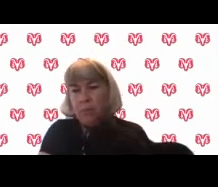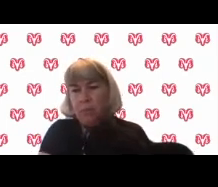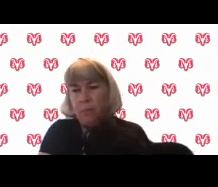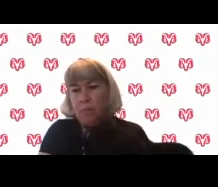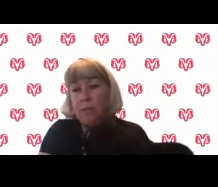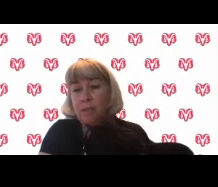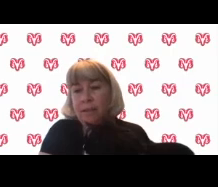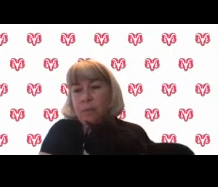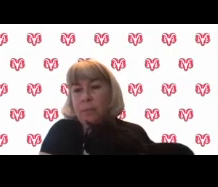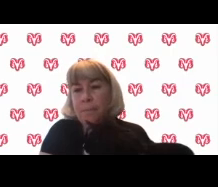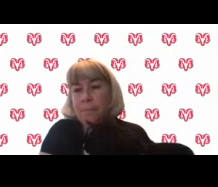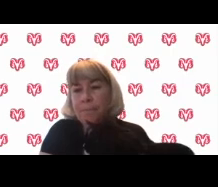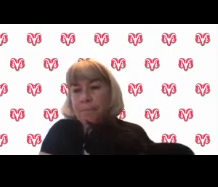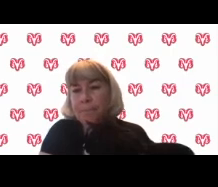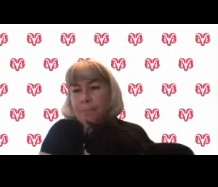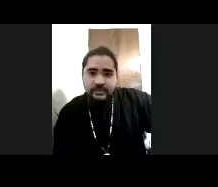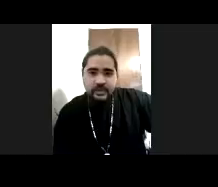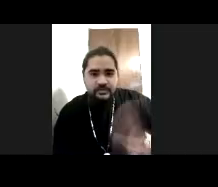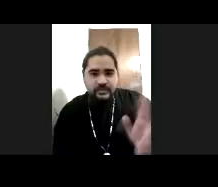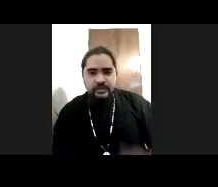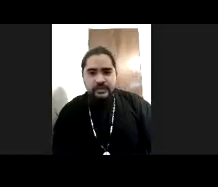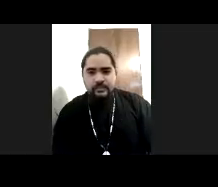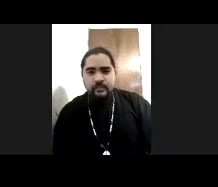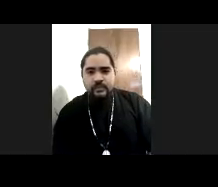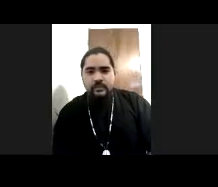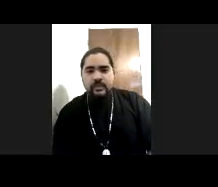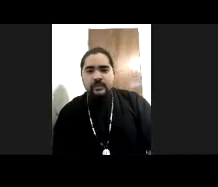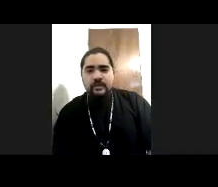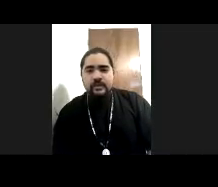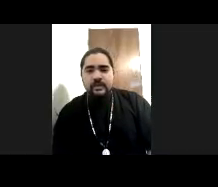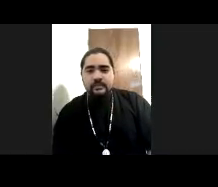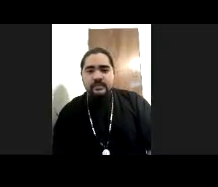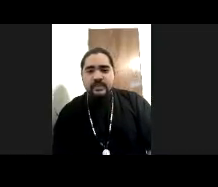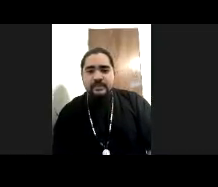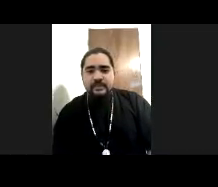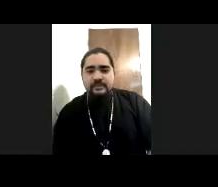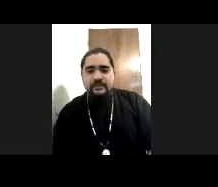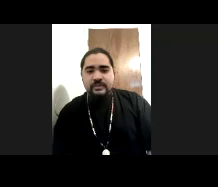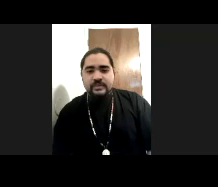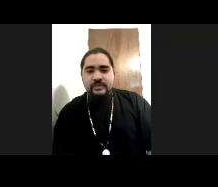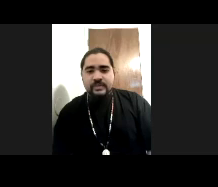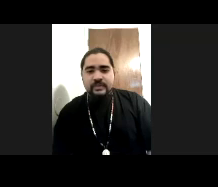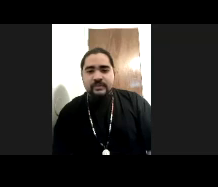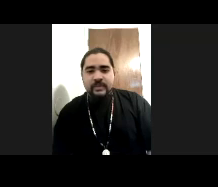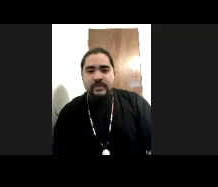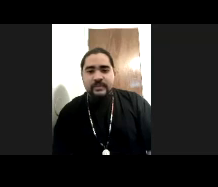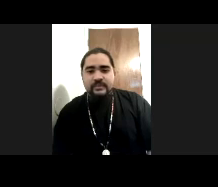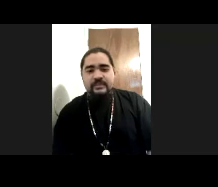Before we move on to the next one, I'd just like one quick thought. Just talking about the stories about their experiences,